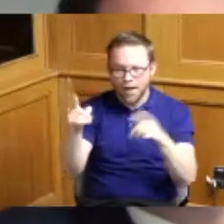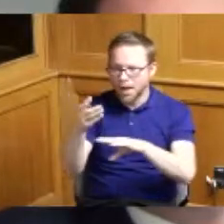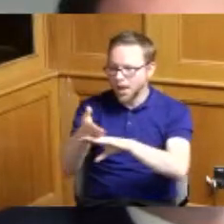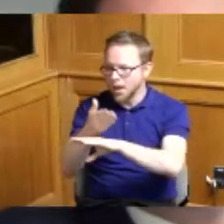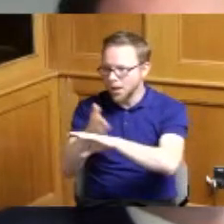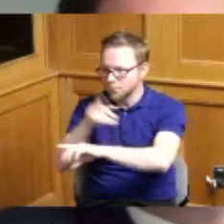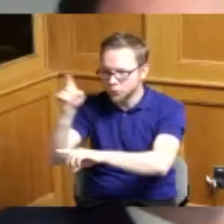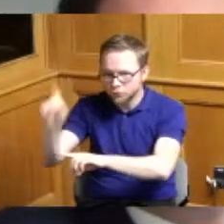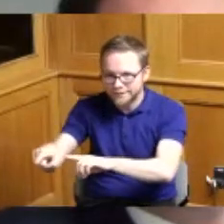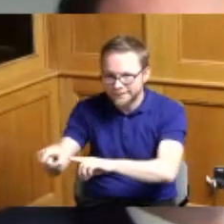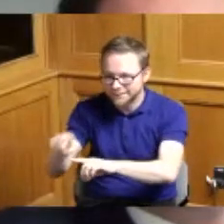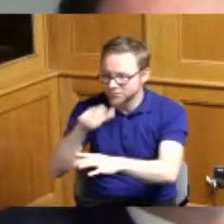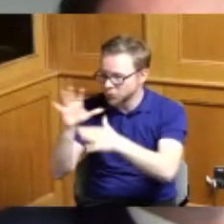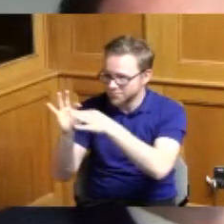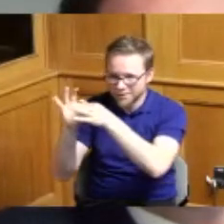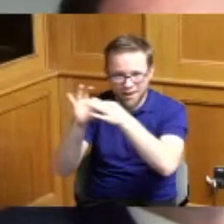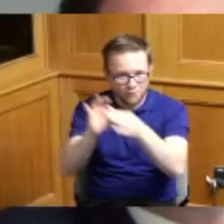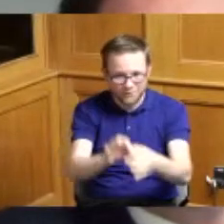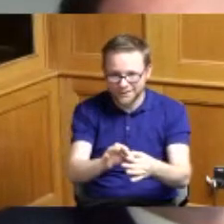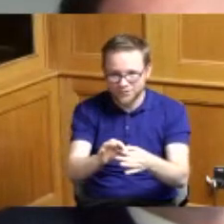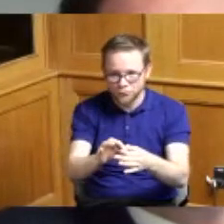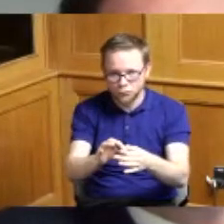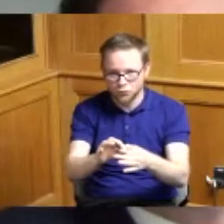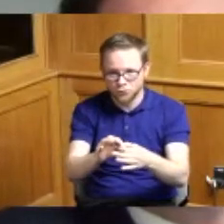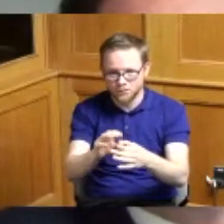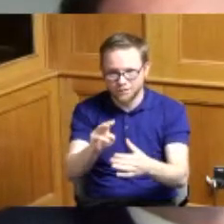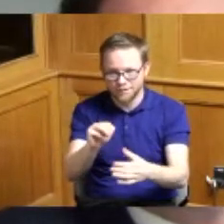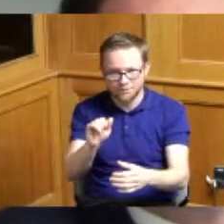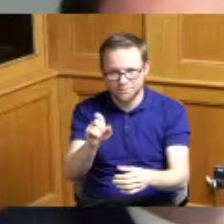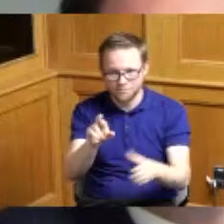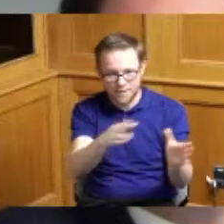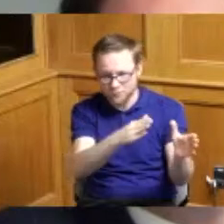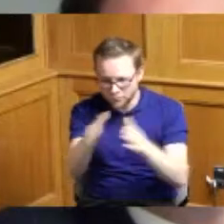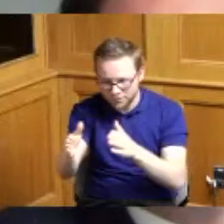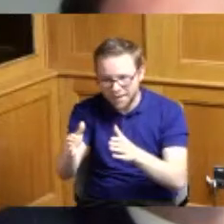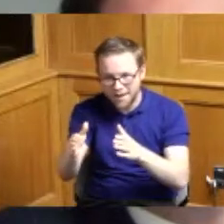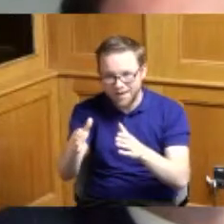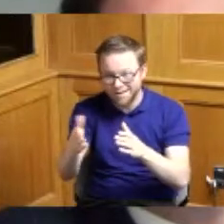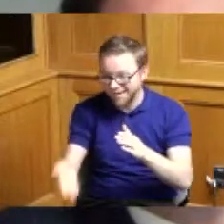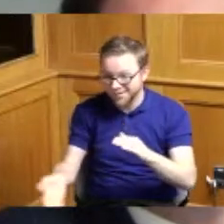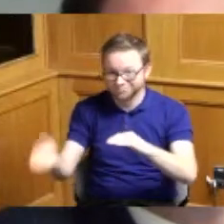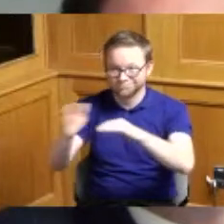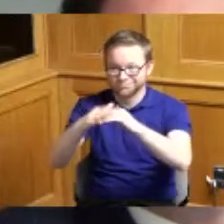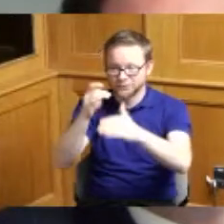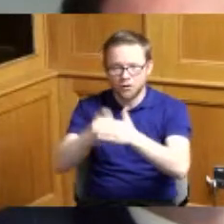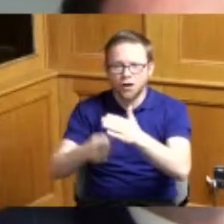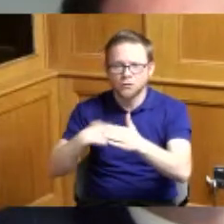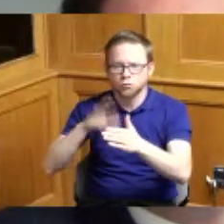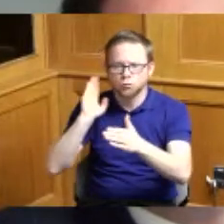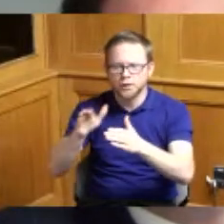where we would look for uh support from uh from our partners in in the community uh to to assist